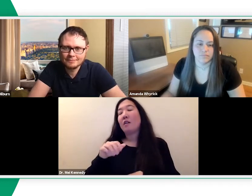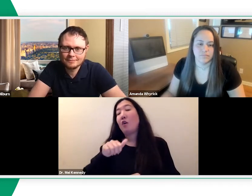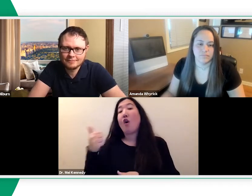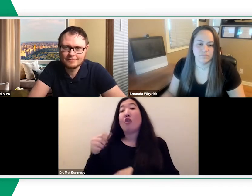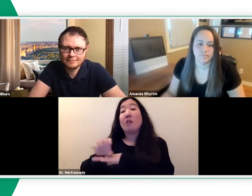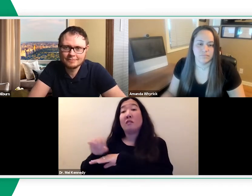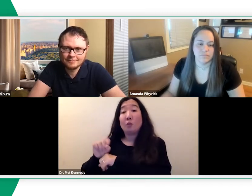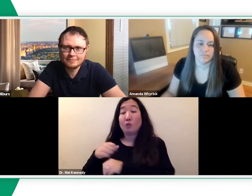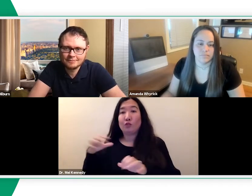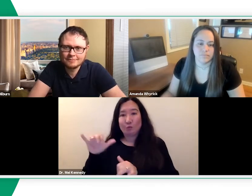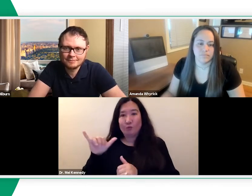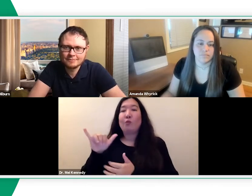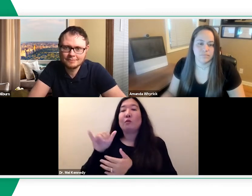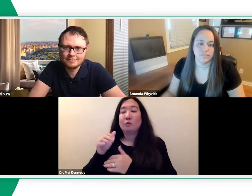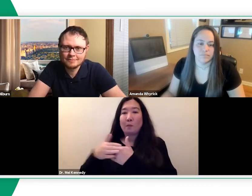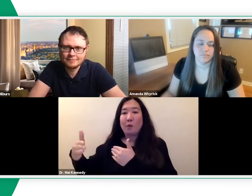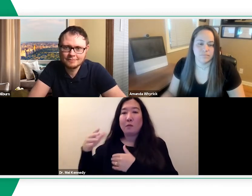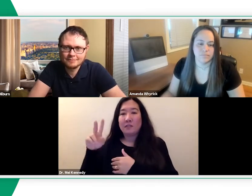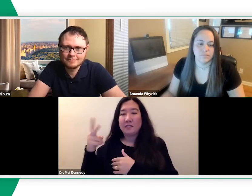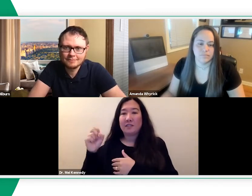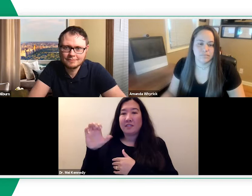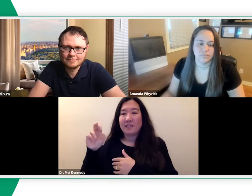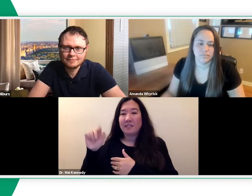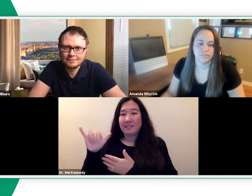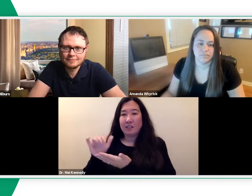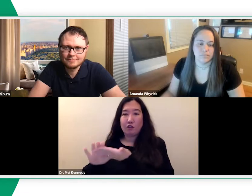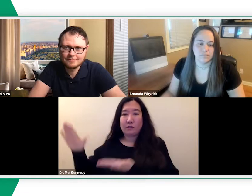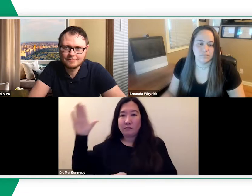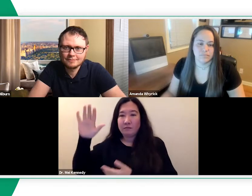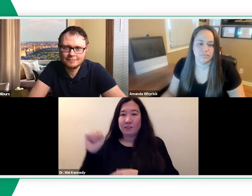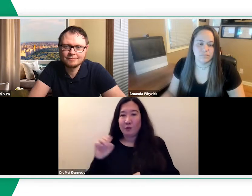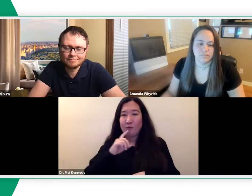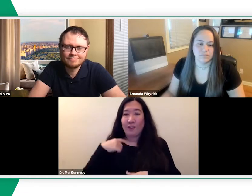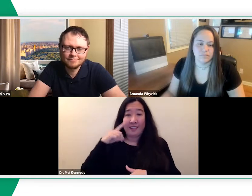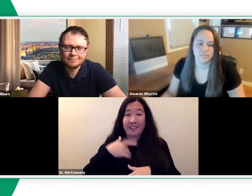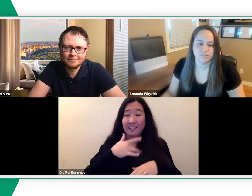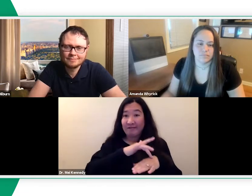on various different age groups. But other consultative work that.